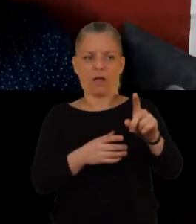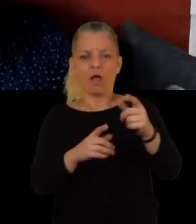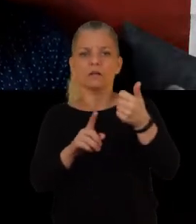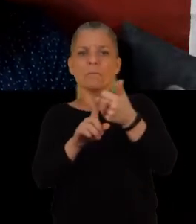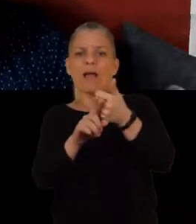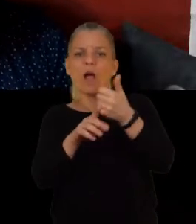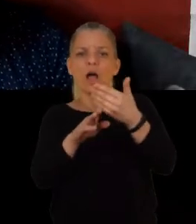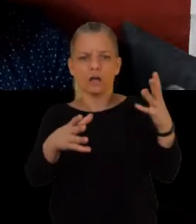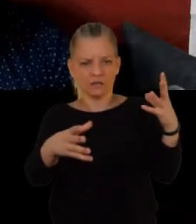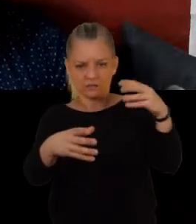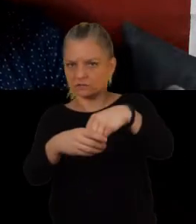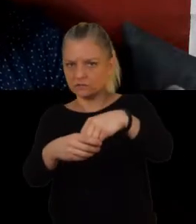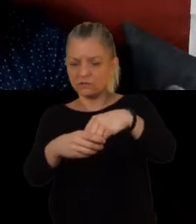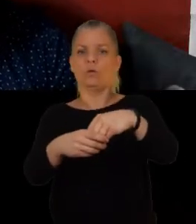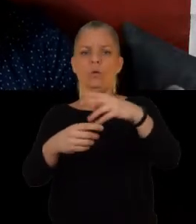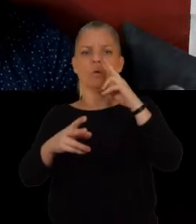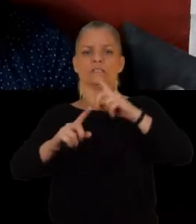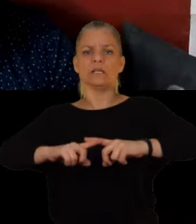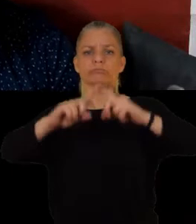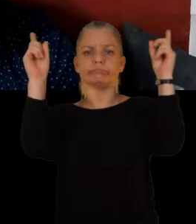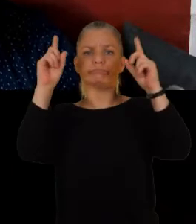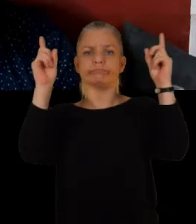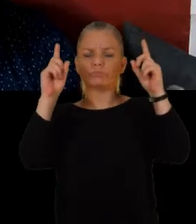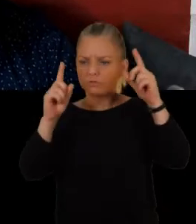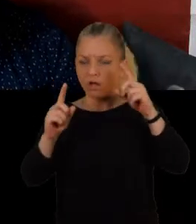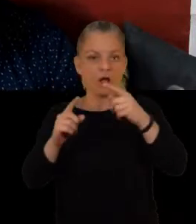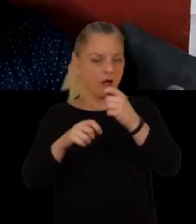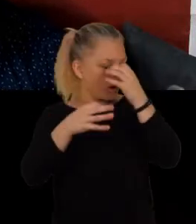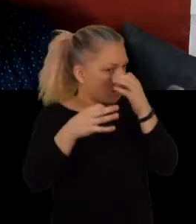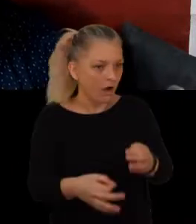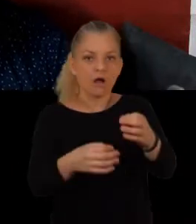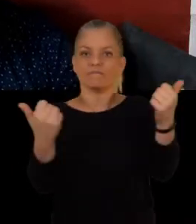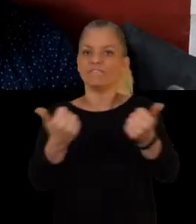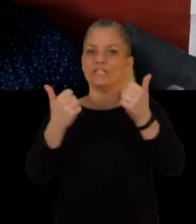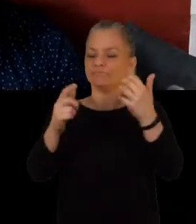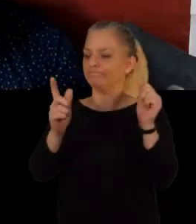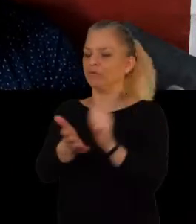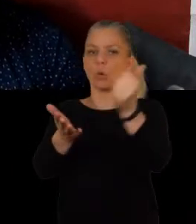sure but having the peer worker in this team and seeing the difference um it was making it